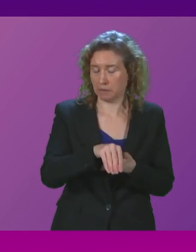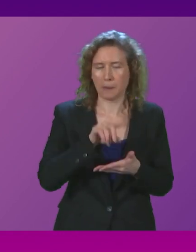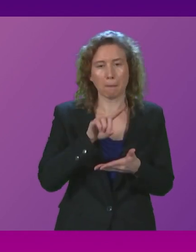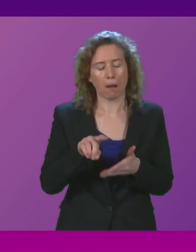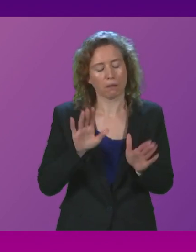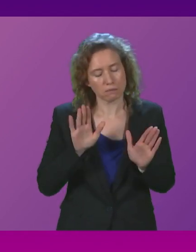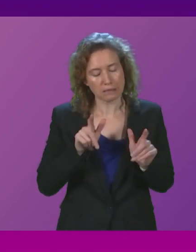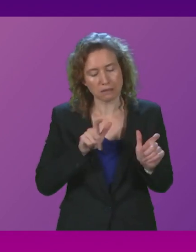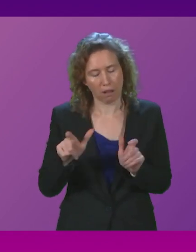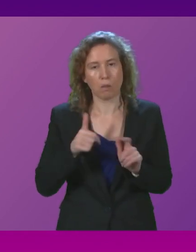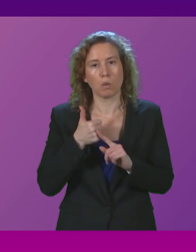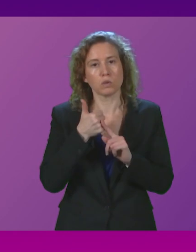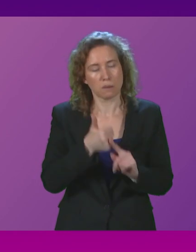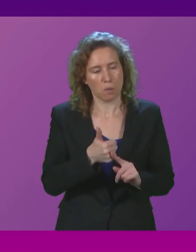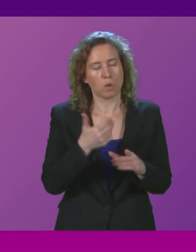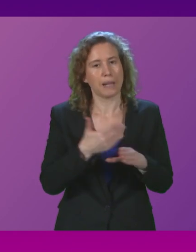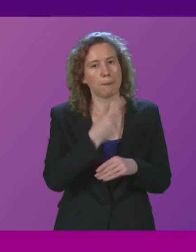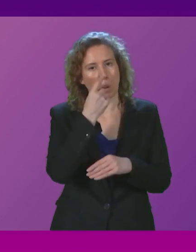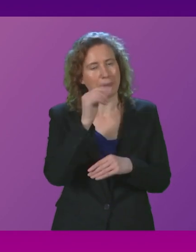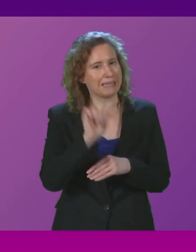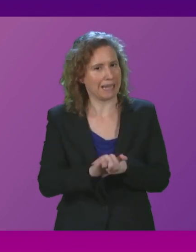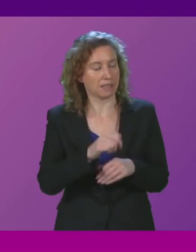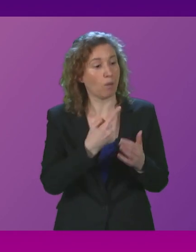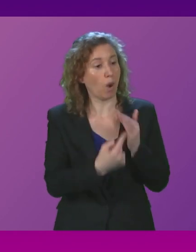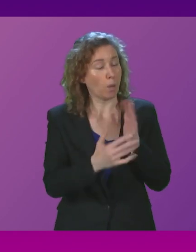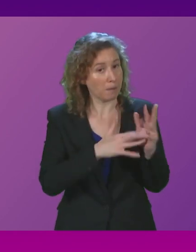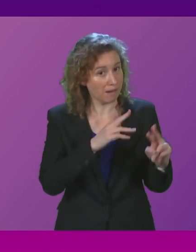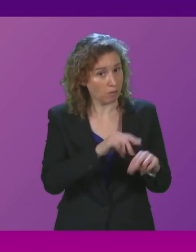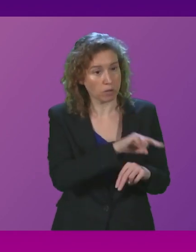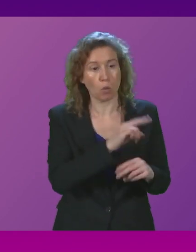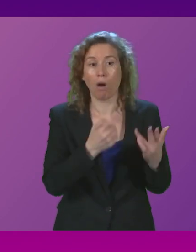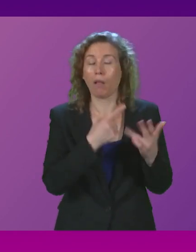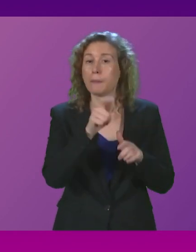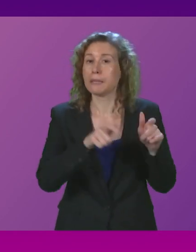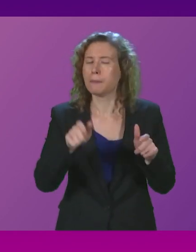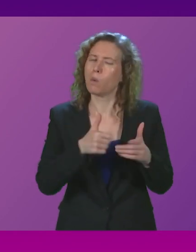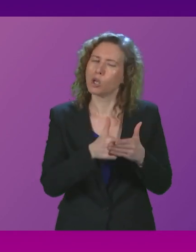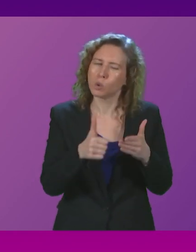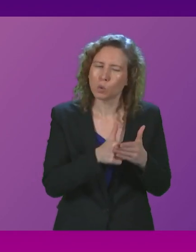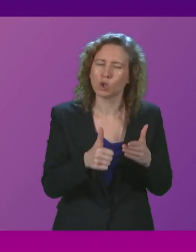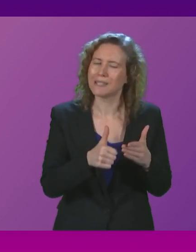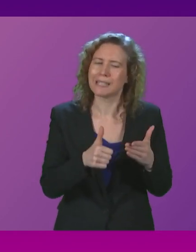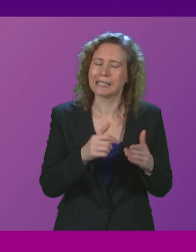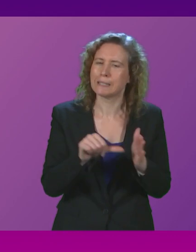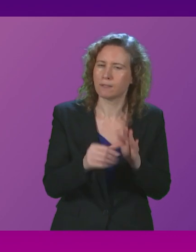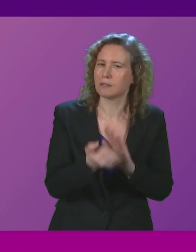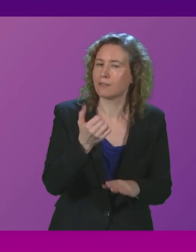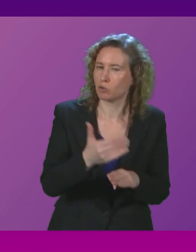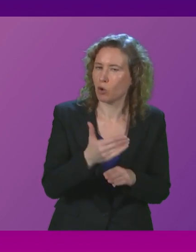Nevertheless, supporting employability for lone parents and others who tend to be furthest from the labour market remains extremely important.